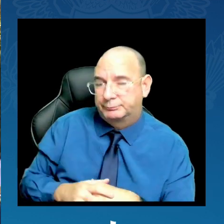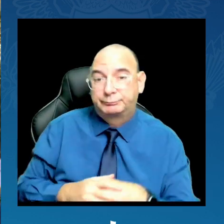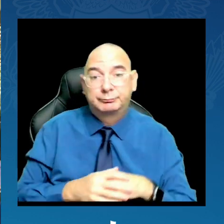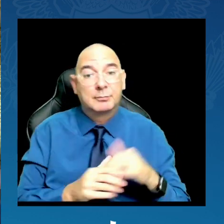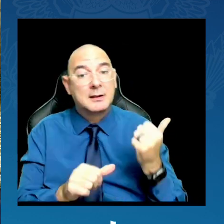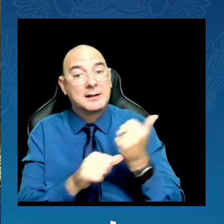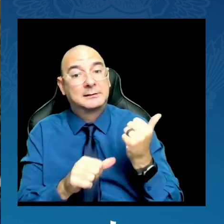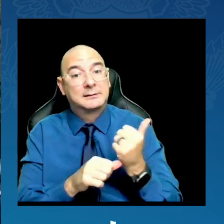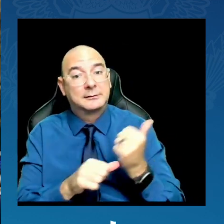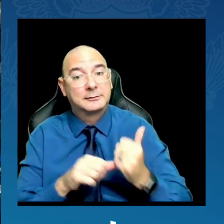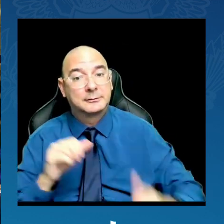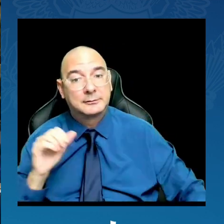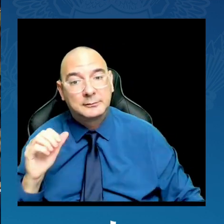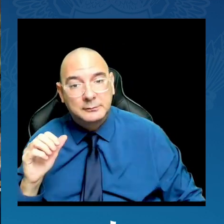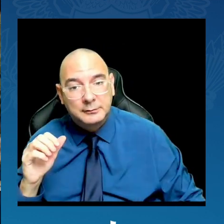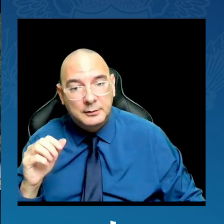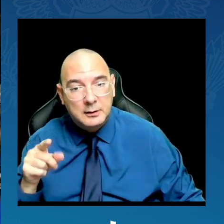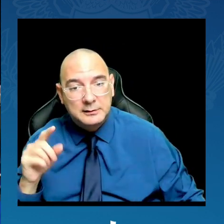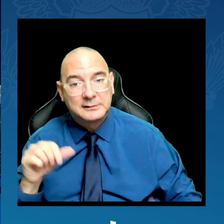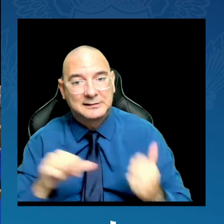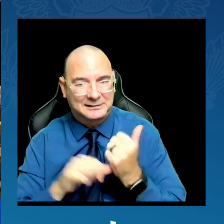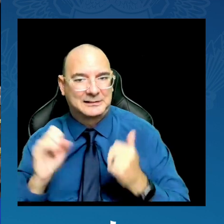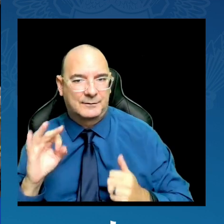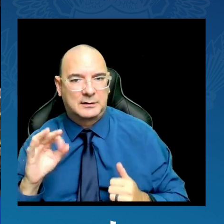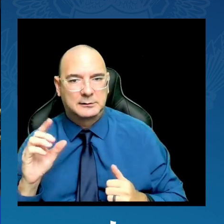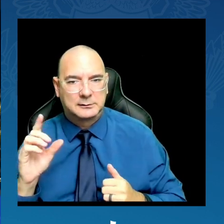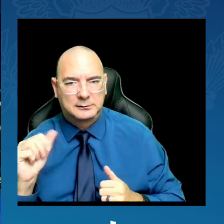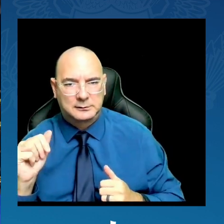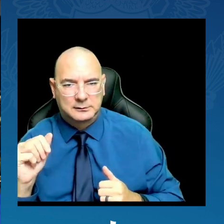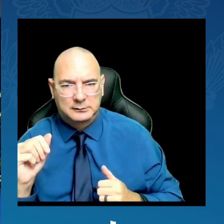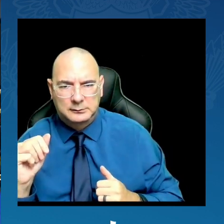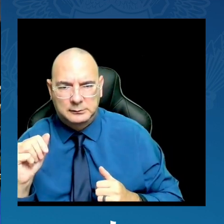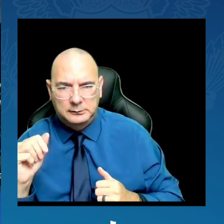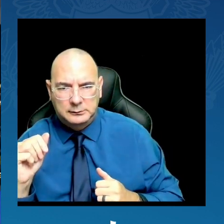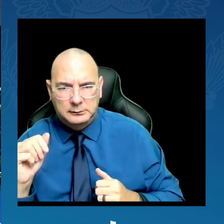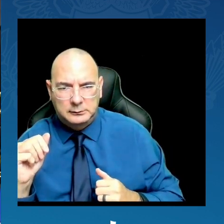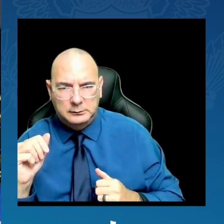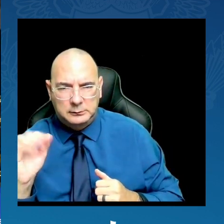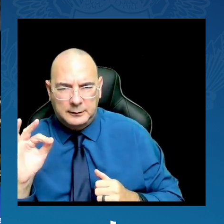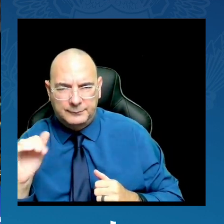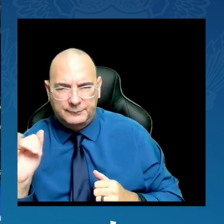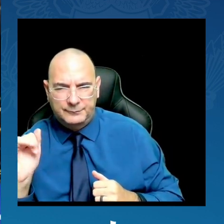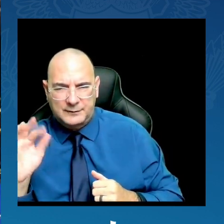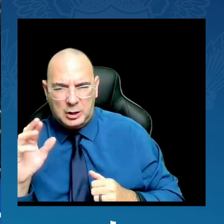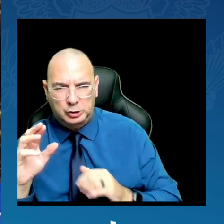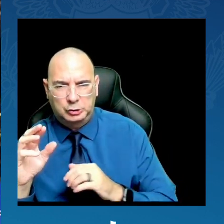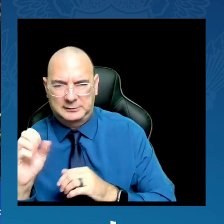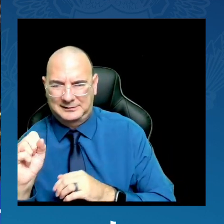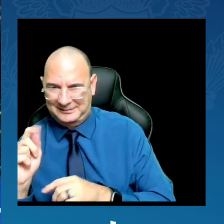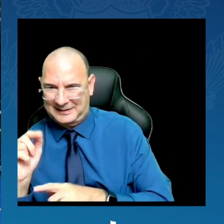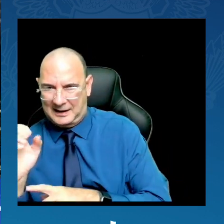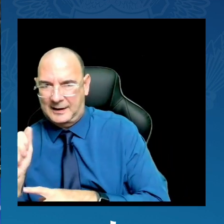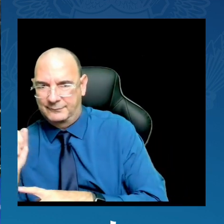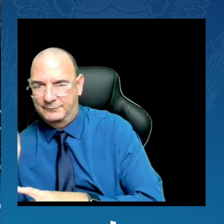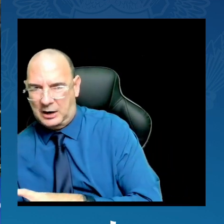Please update us on how the Department of State is furthering this work. I spoke earlier about our intentions